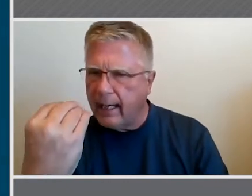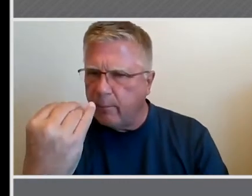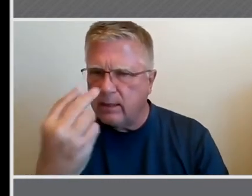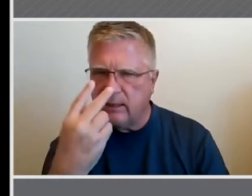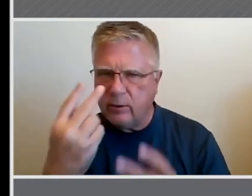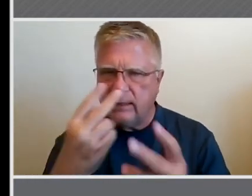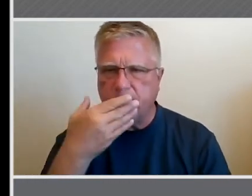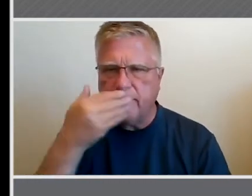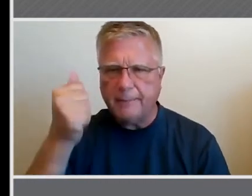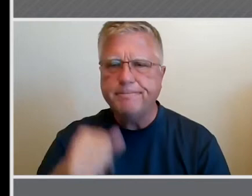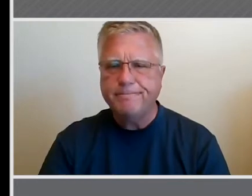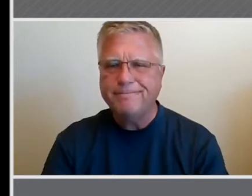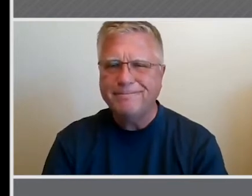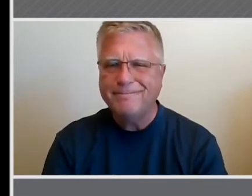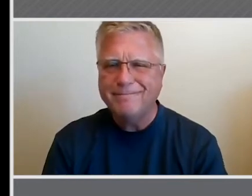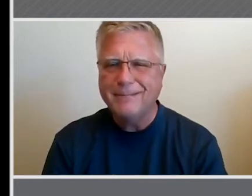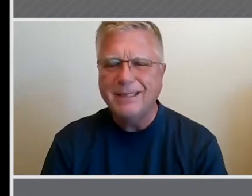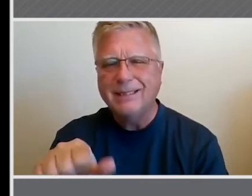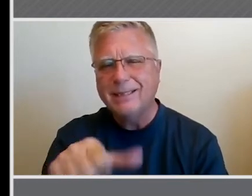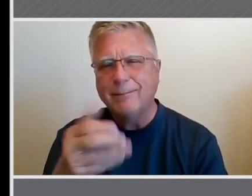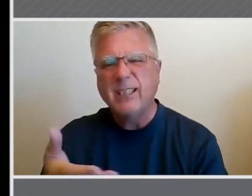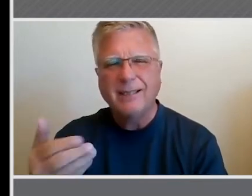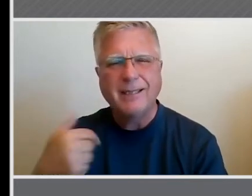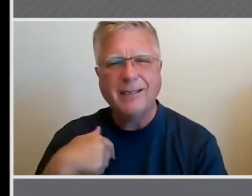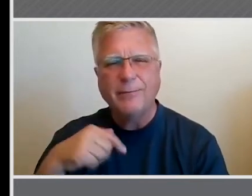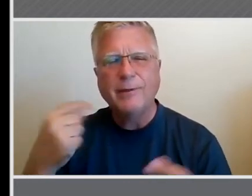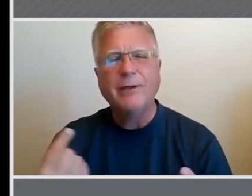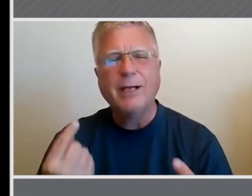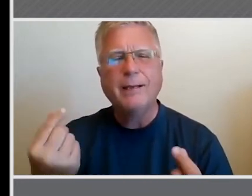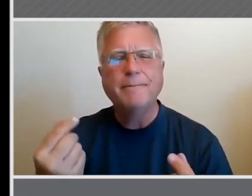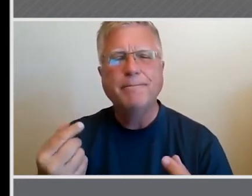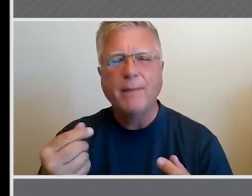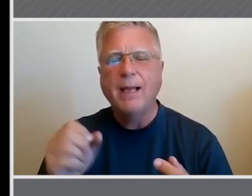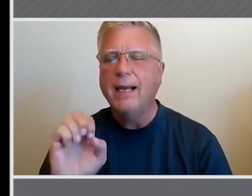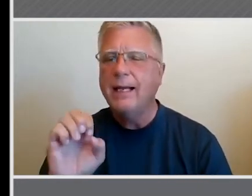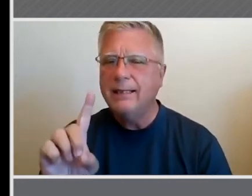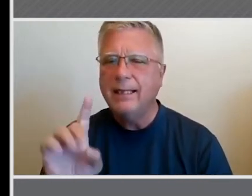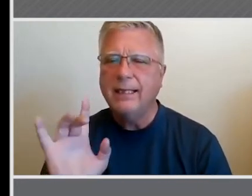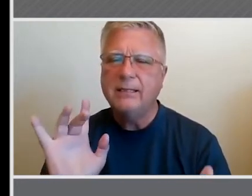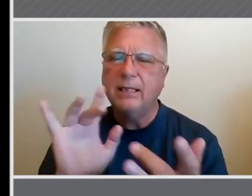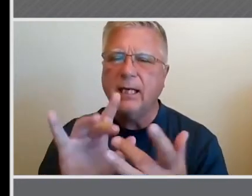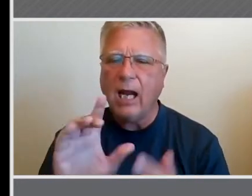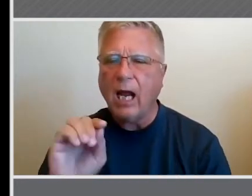the other stuff that we've done in education and outreach is that, of course, as I mentioned